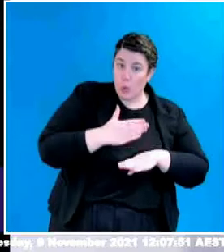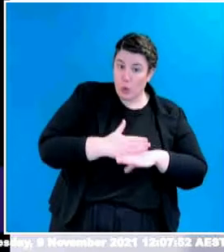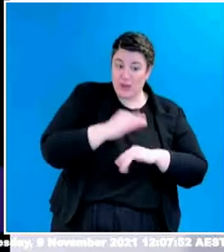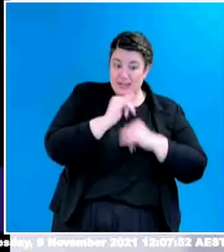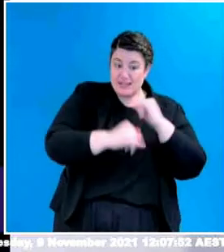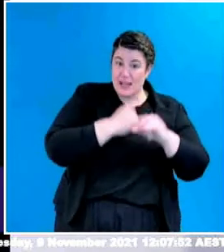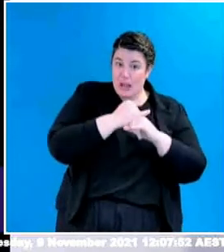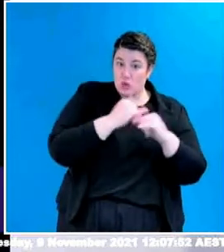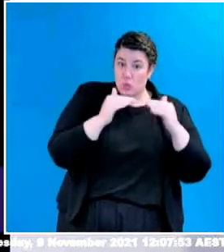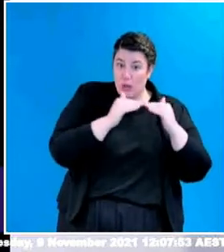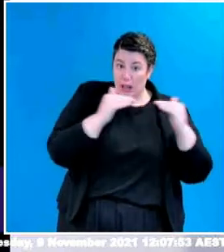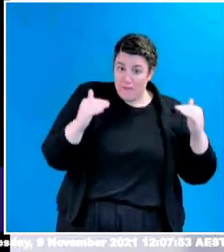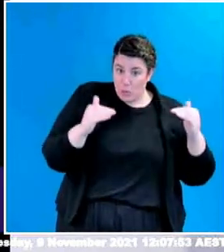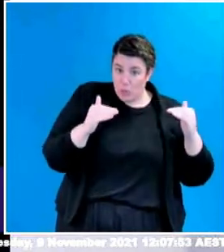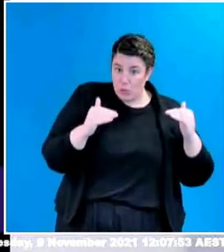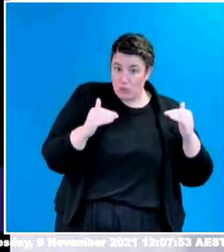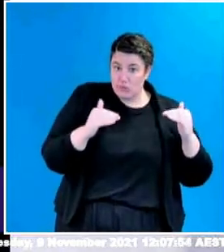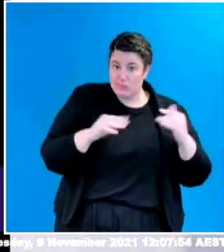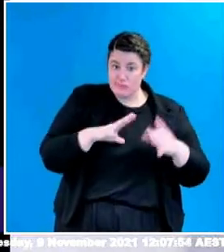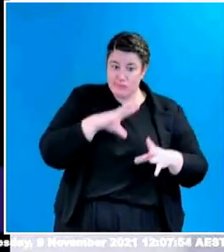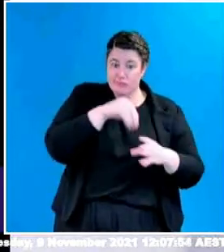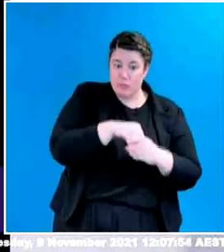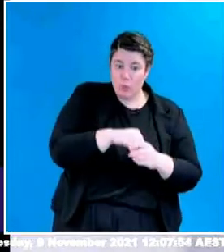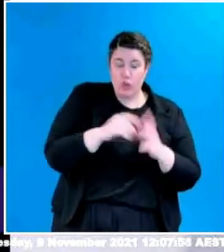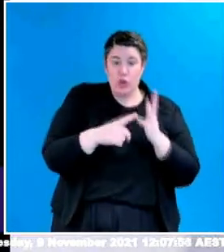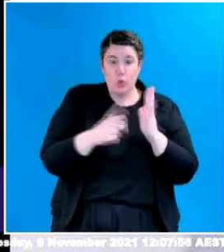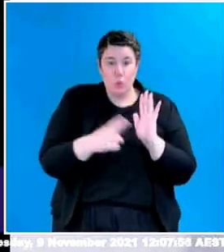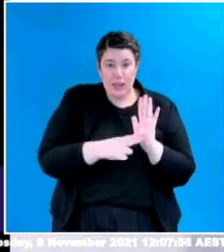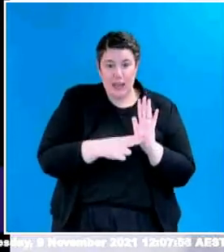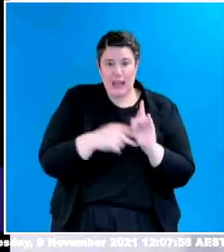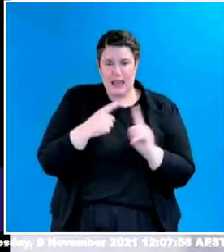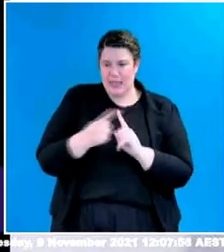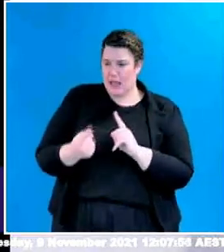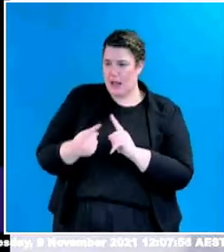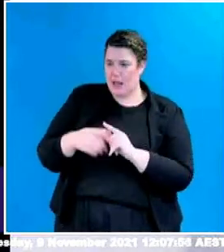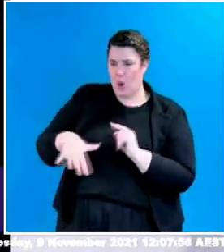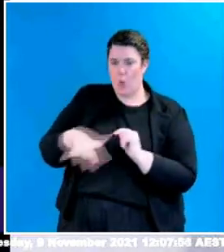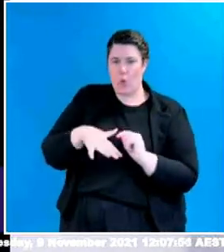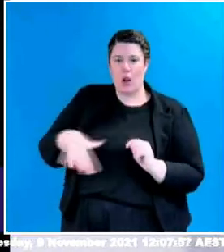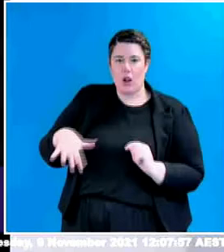international level engaging with the UN and their local level.